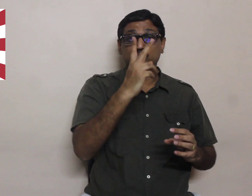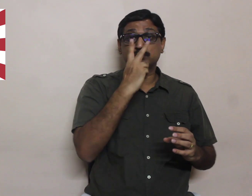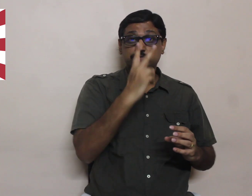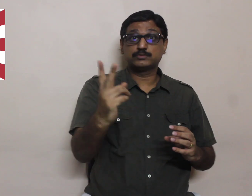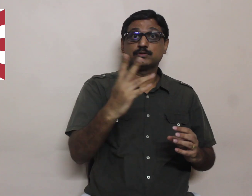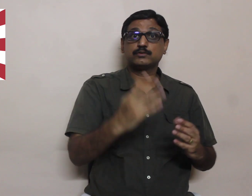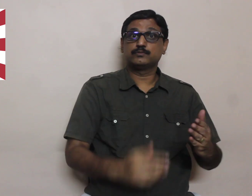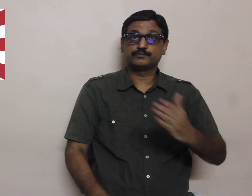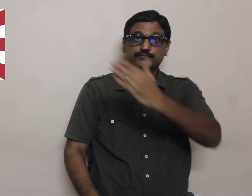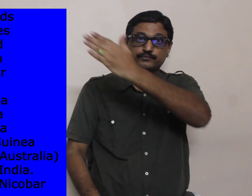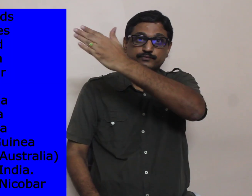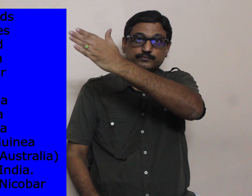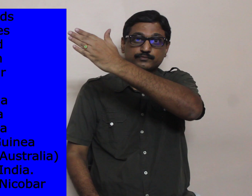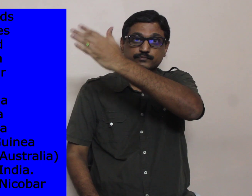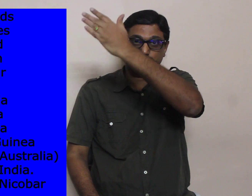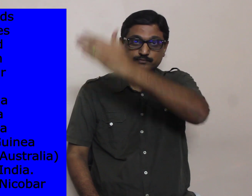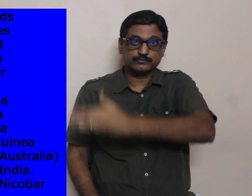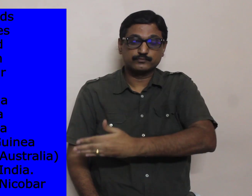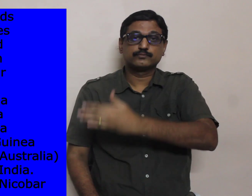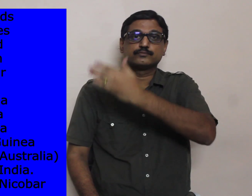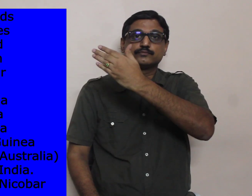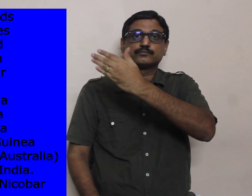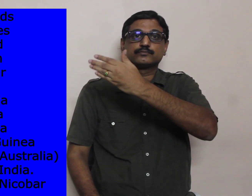Japan also invaded many more countries.